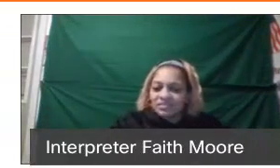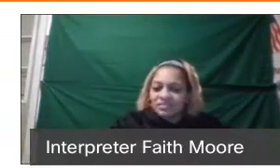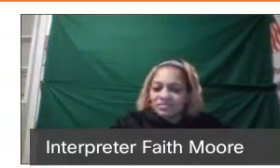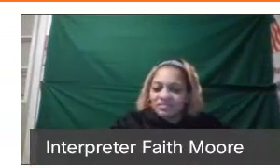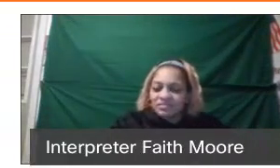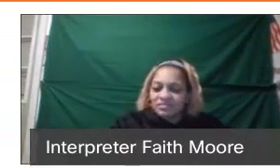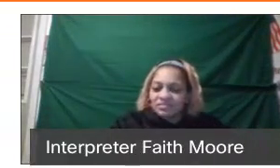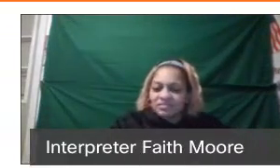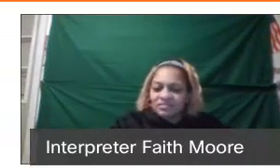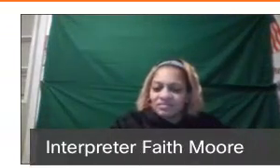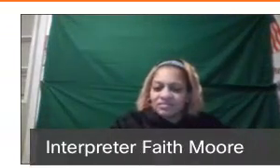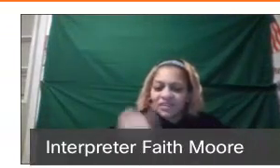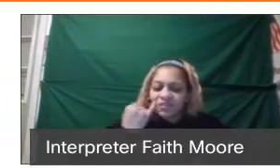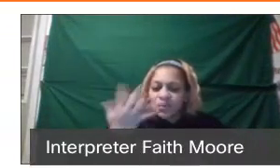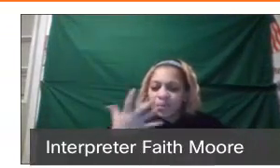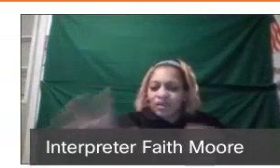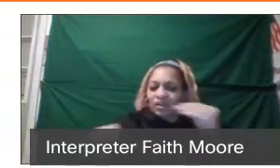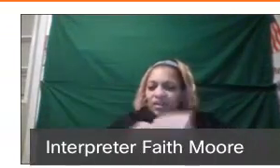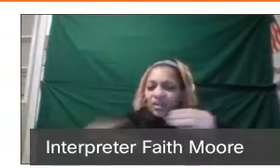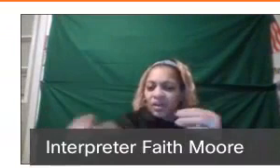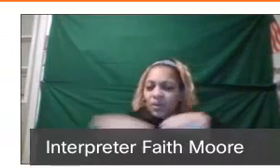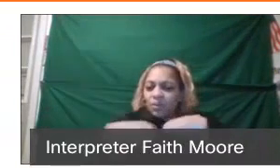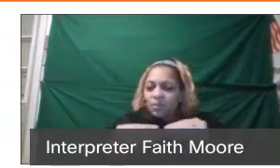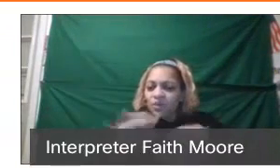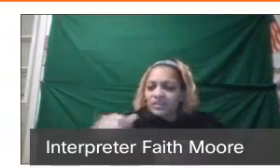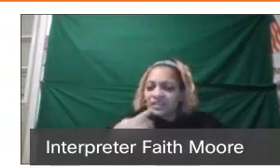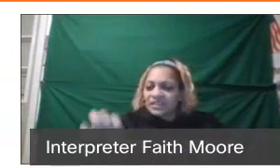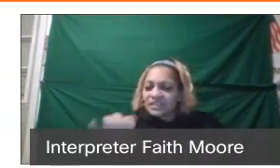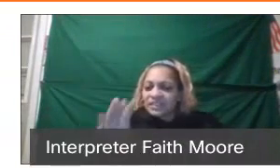Add a more on this so, Steve or Michael's.